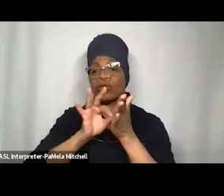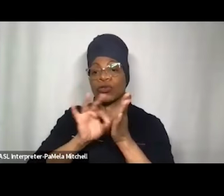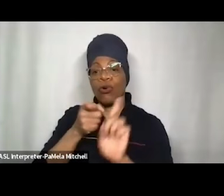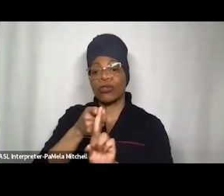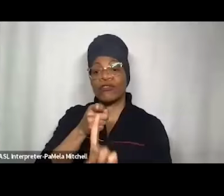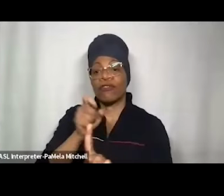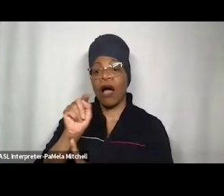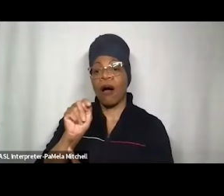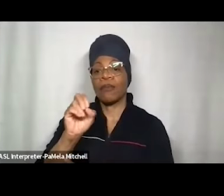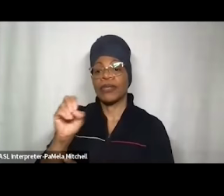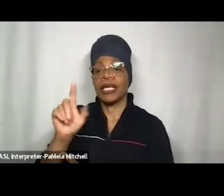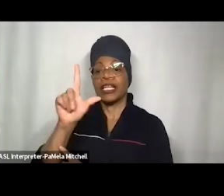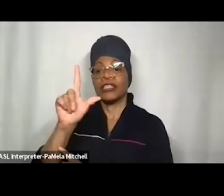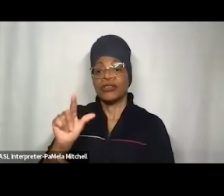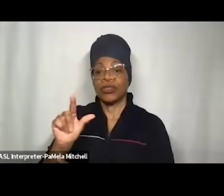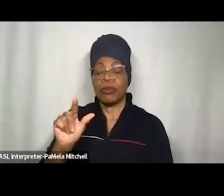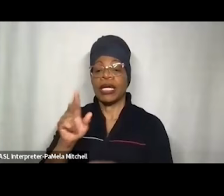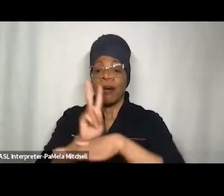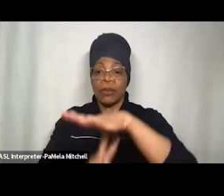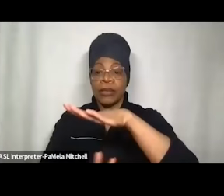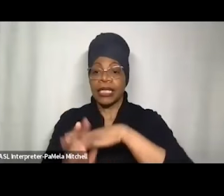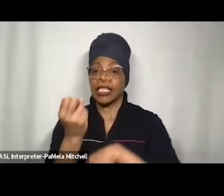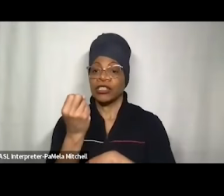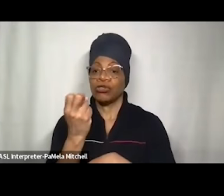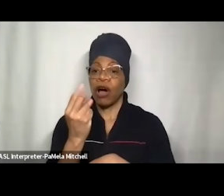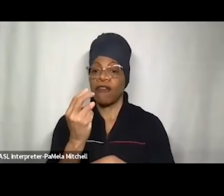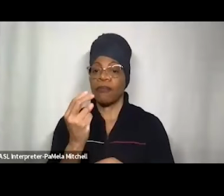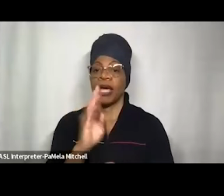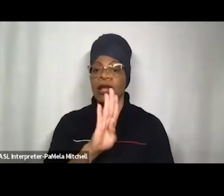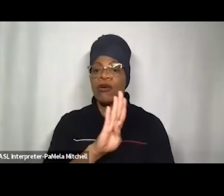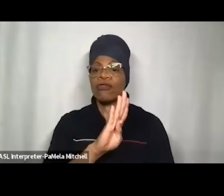in terms of predicting 12-month recidivism or rearrest.